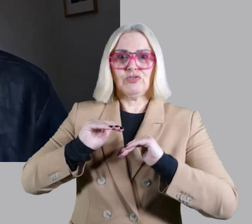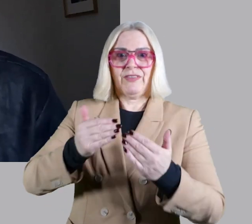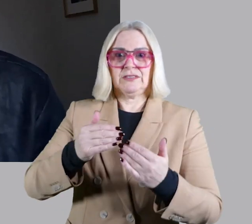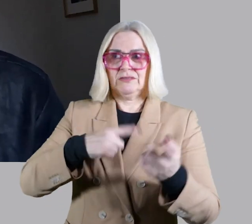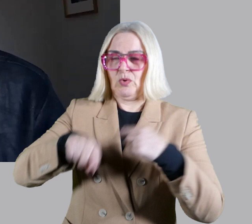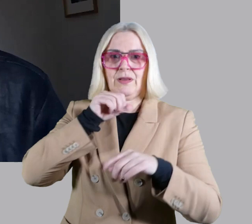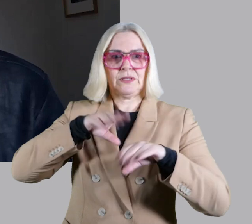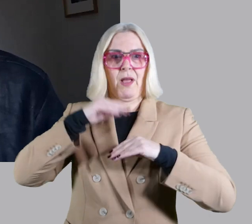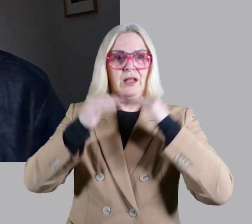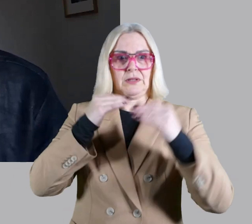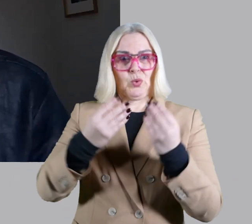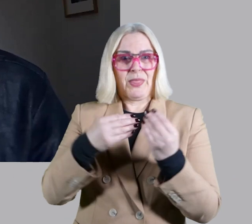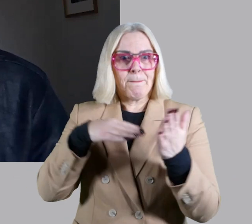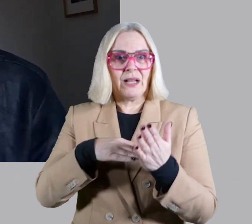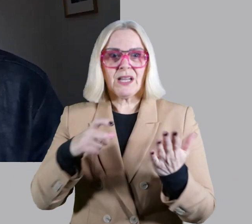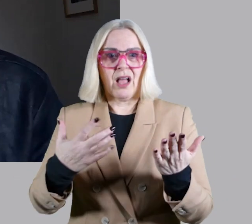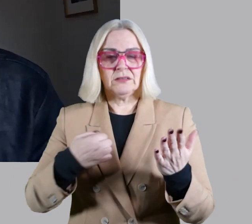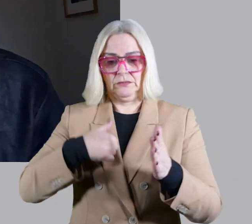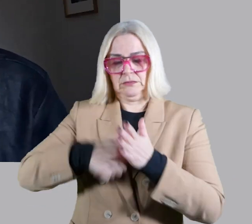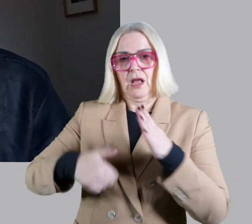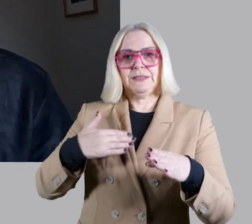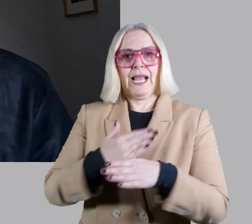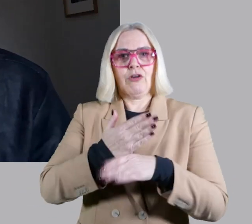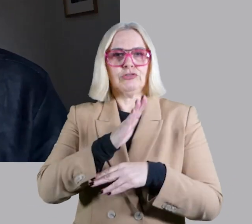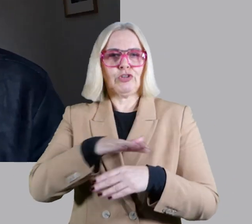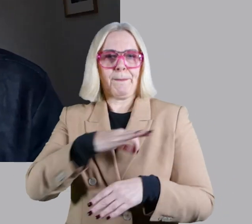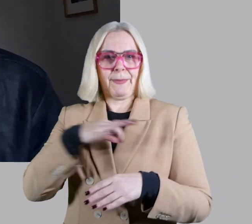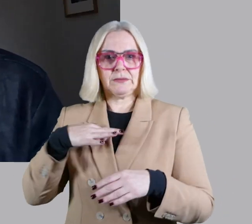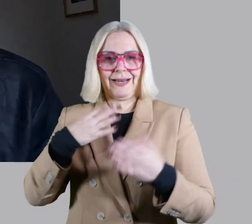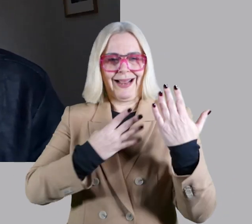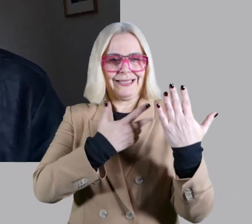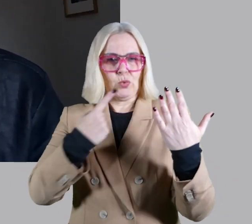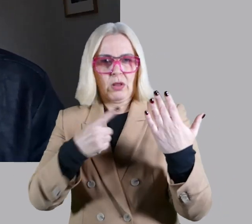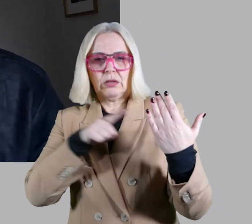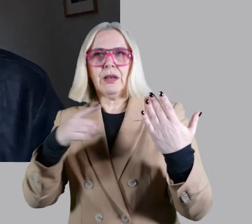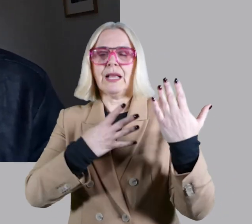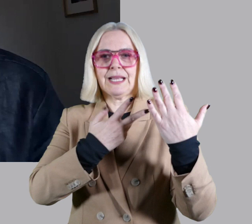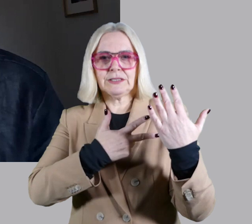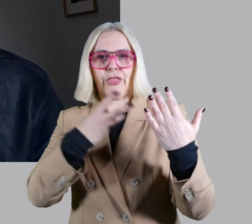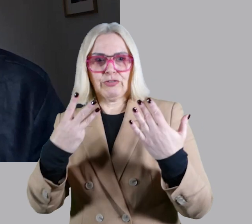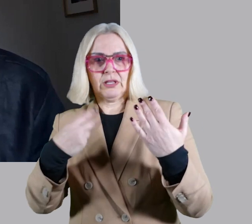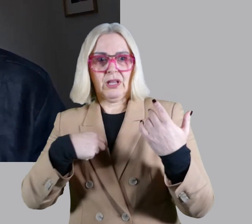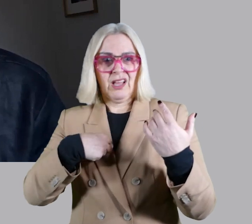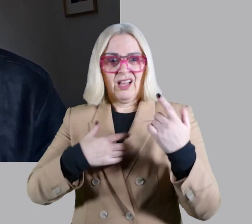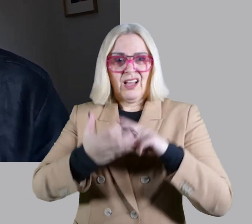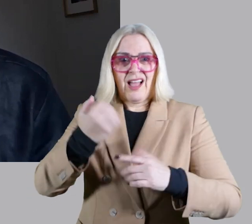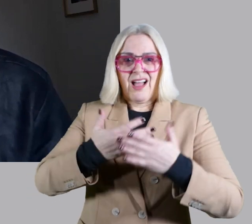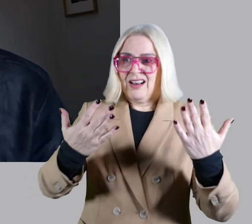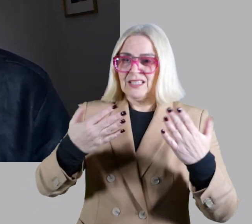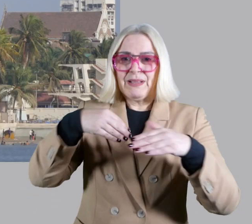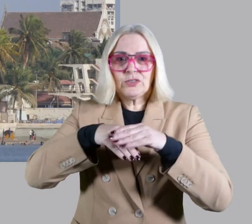that most adult providers do not render care for adults with Medicaid.